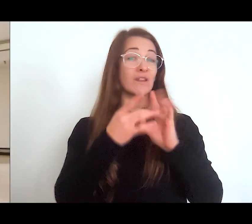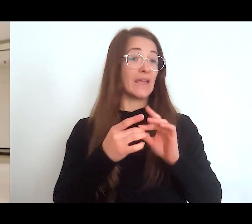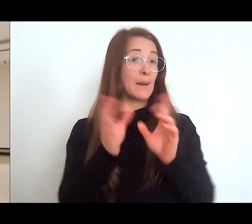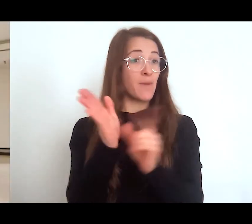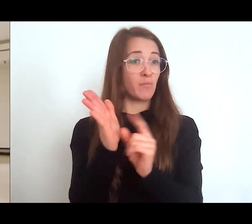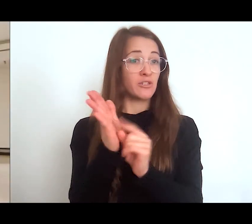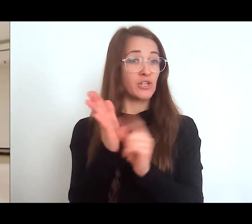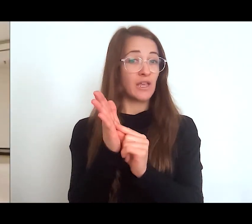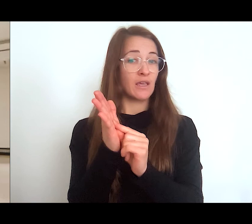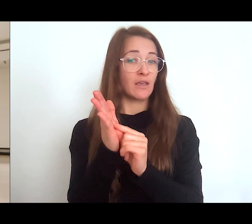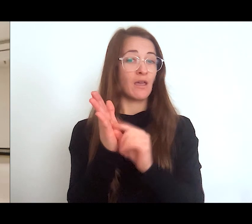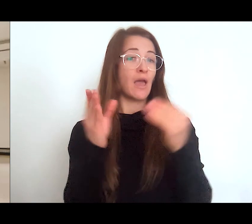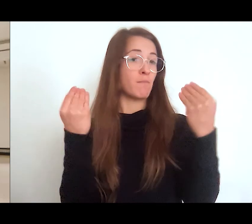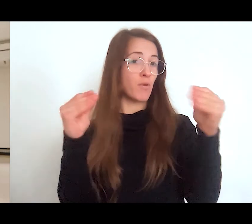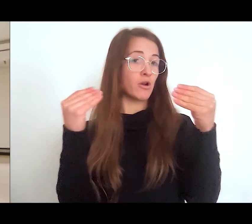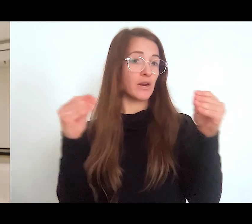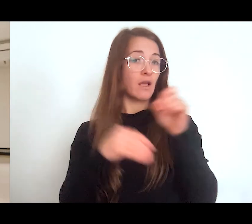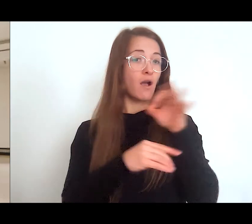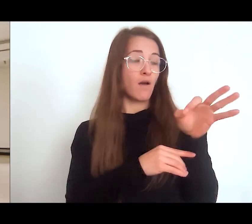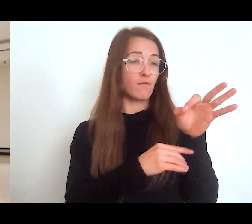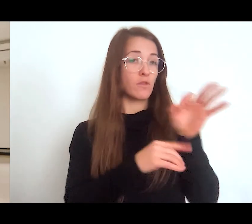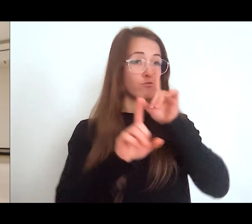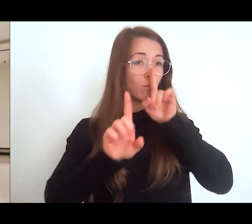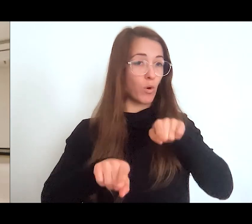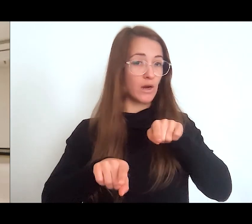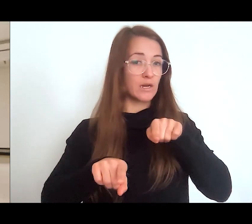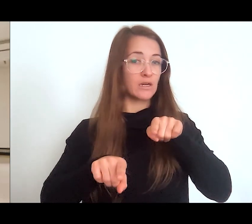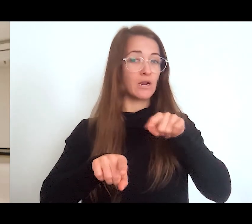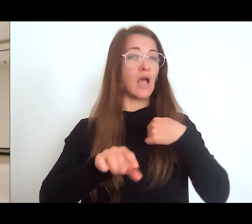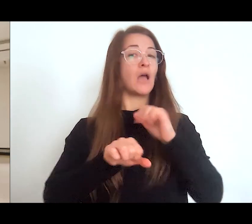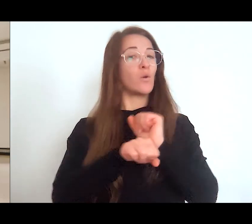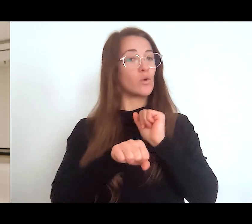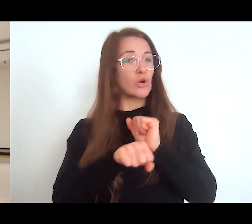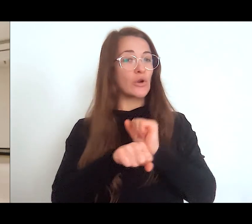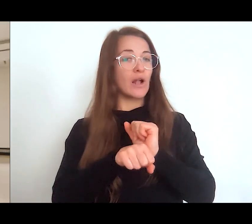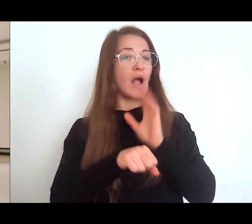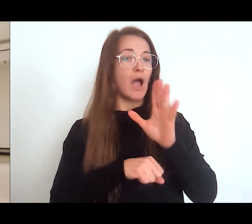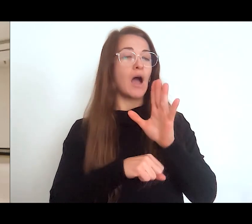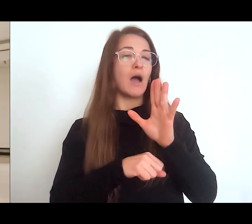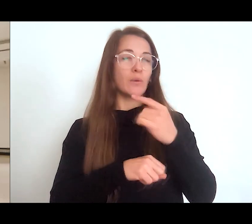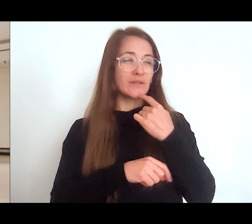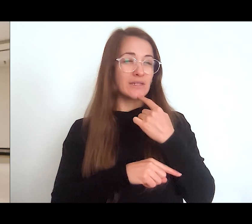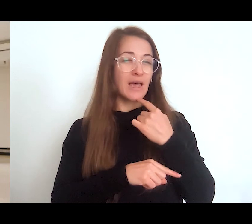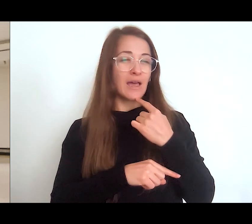ONLY TO THE EXTENT OF THE PUBLISHING AND THE MARKETING OF THE REPORTS THAT I WORKED ON THEM.